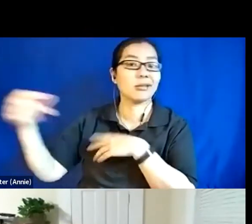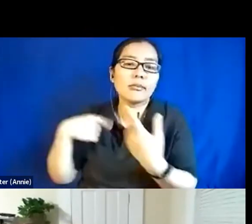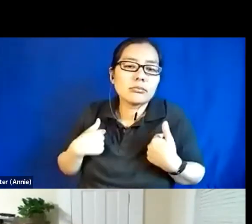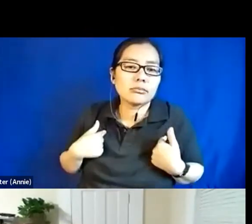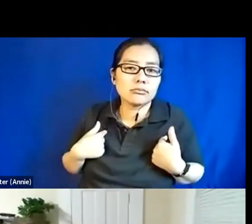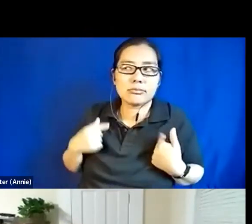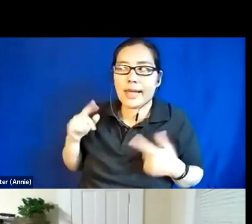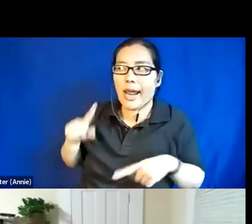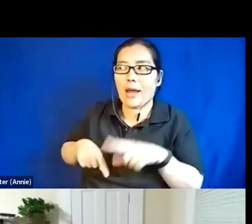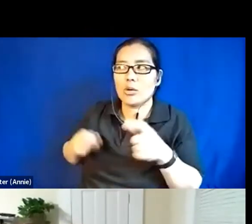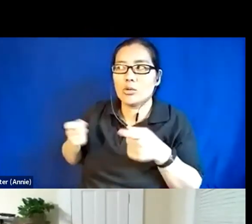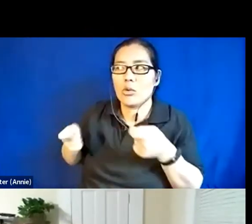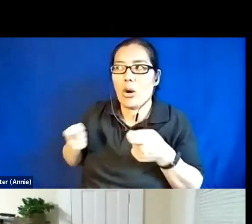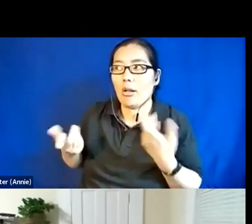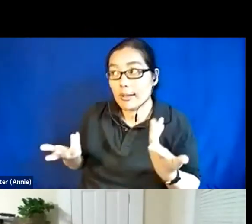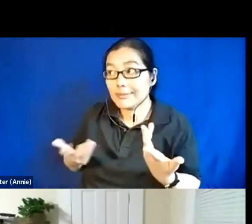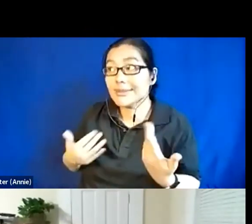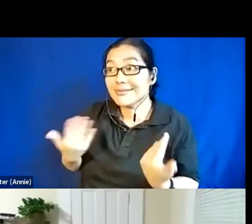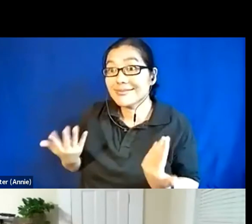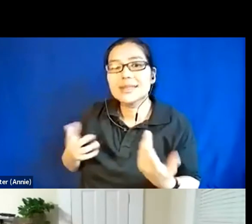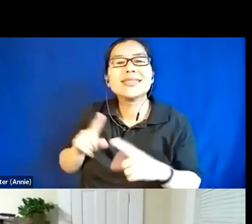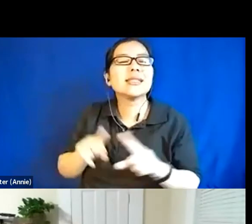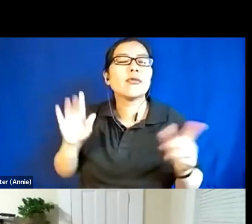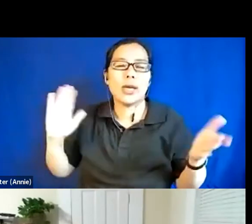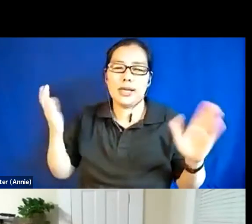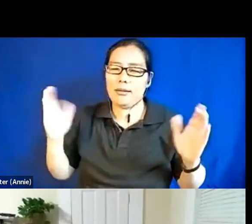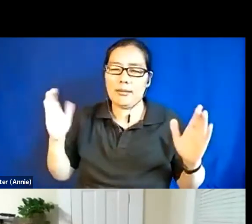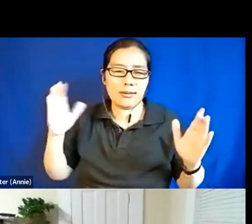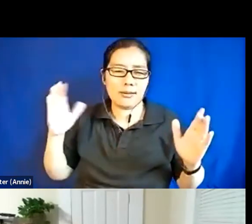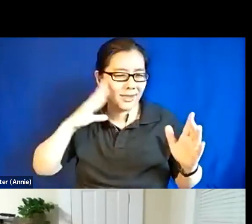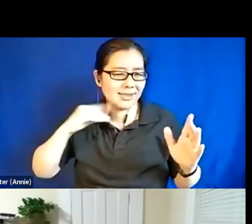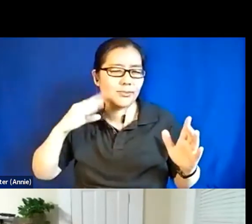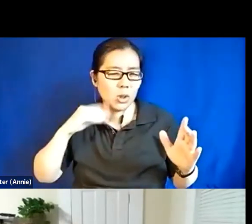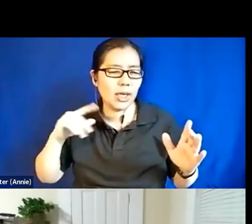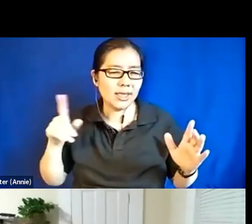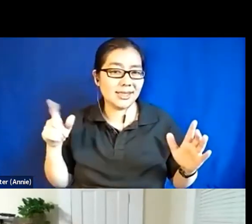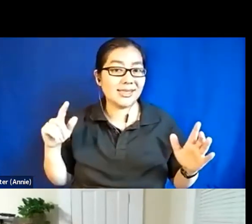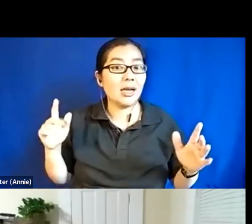great experience. It's a different experience than actually engaging the text in this way.